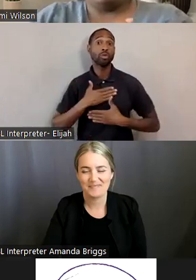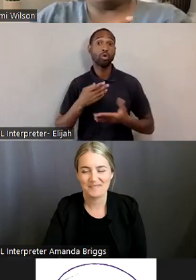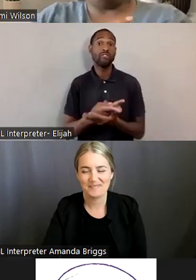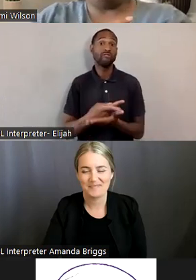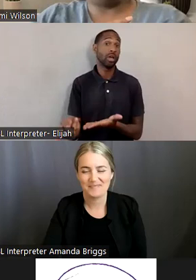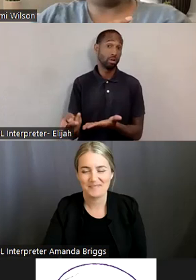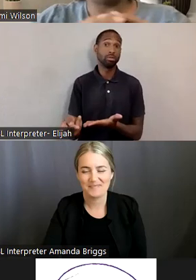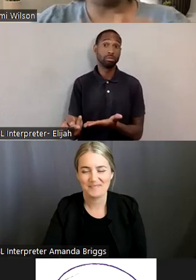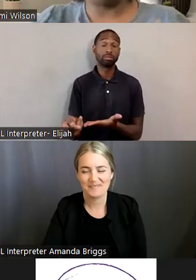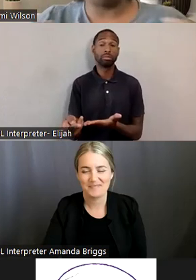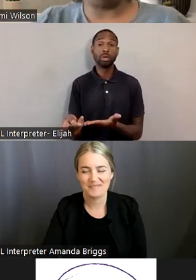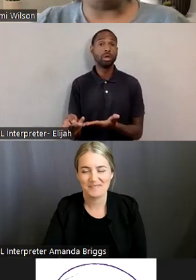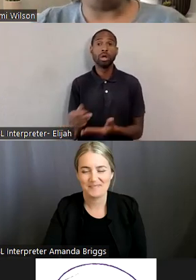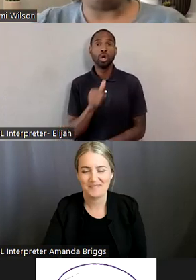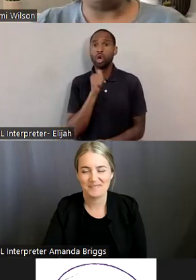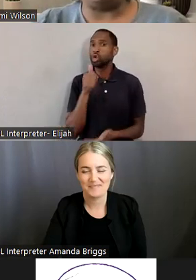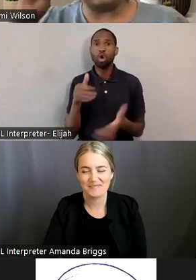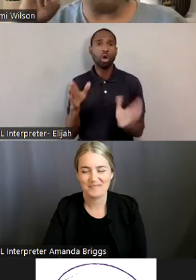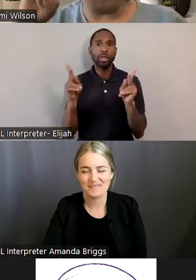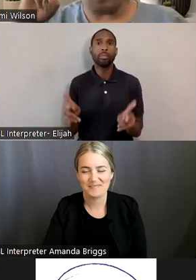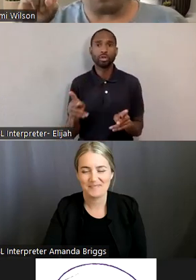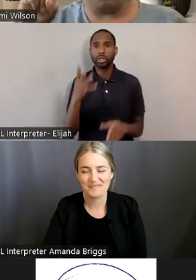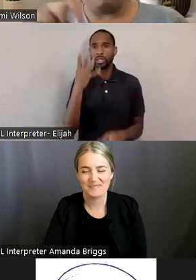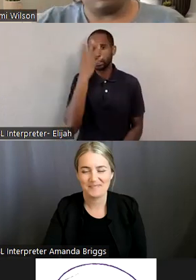So you don't want to let that person sleep it off,